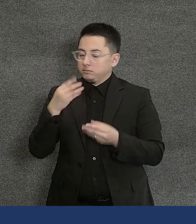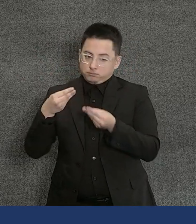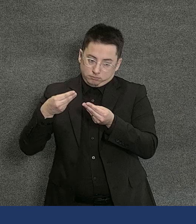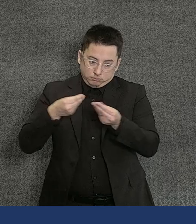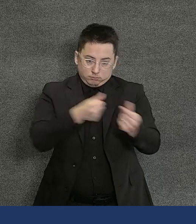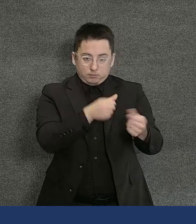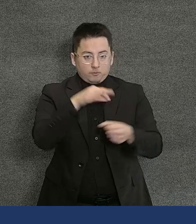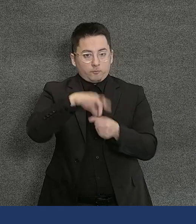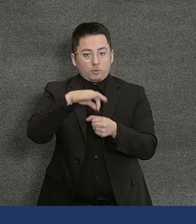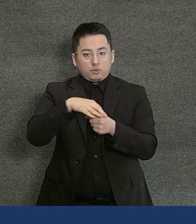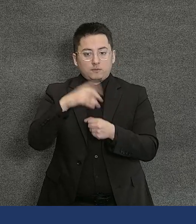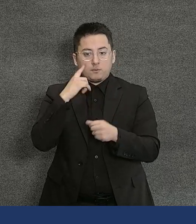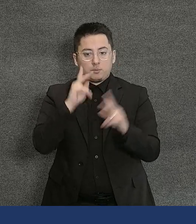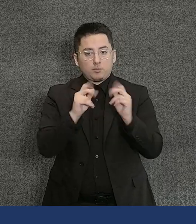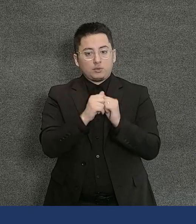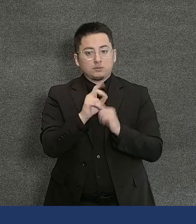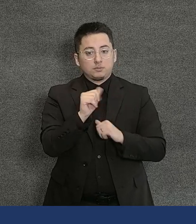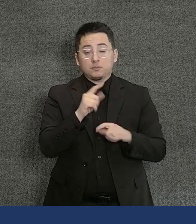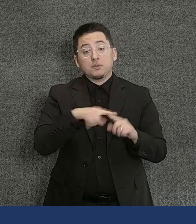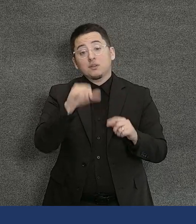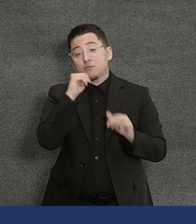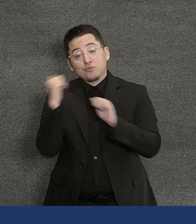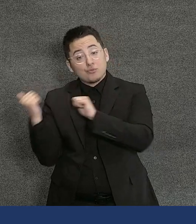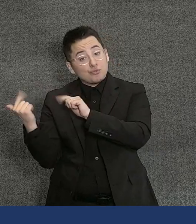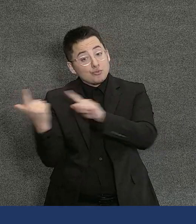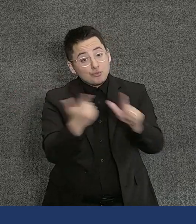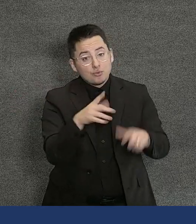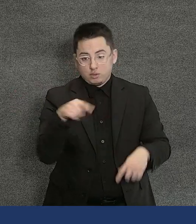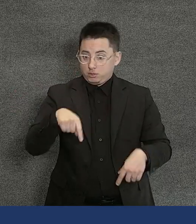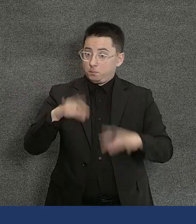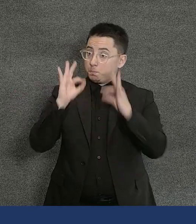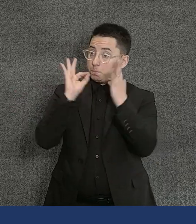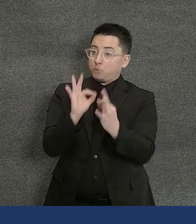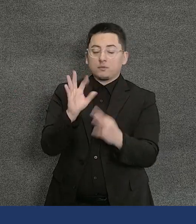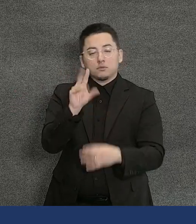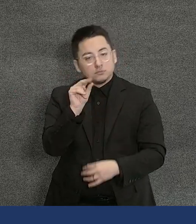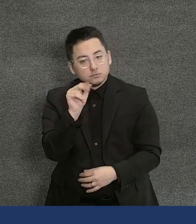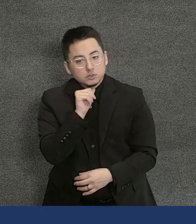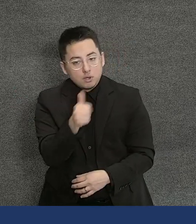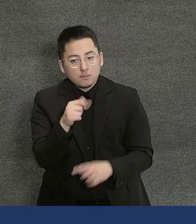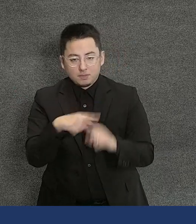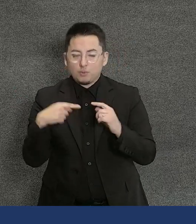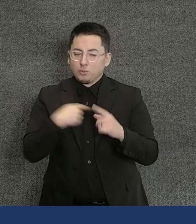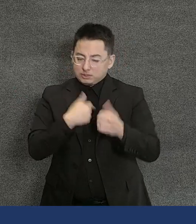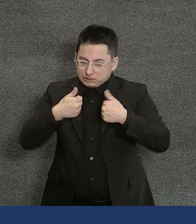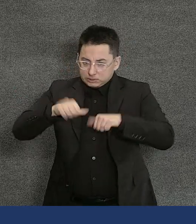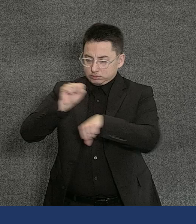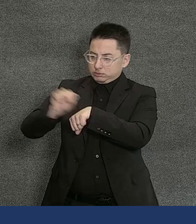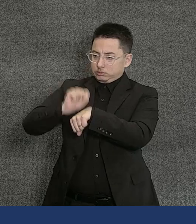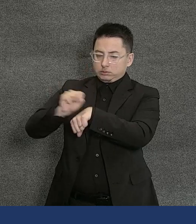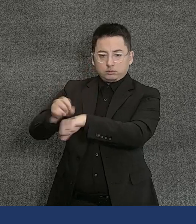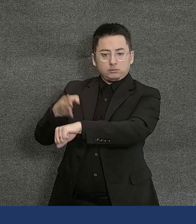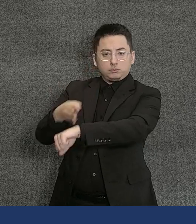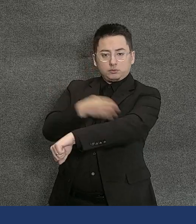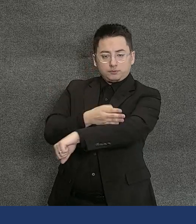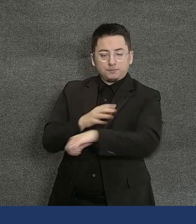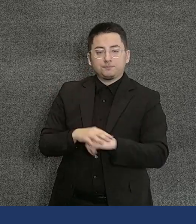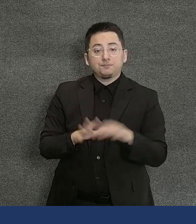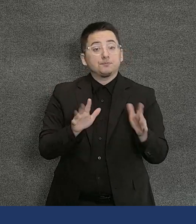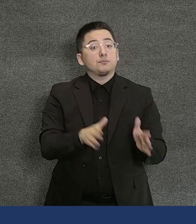to everyone, that doesn't address everyone's needs, so there's always more work to do. Let me give you a second example.